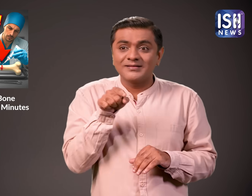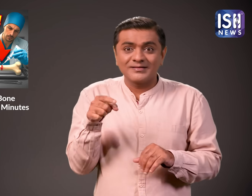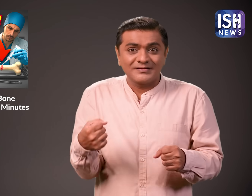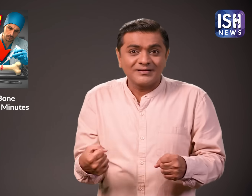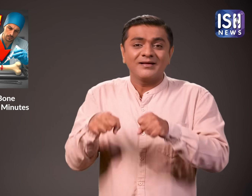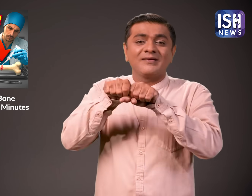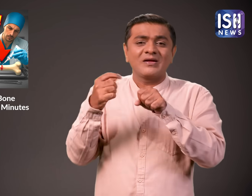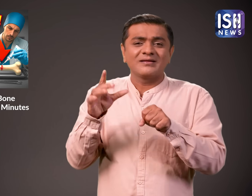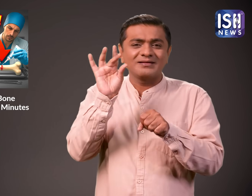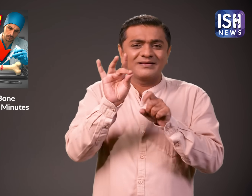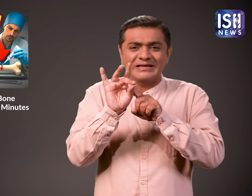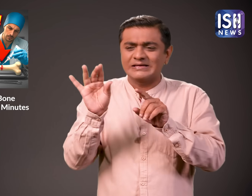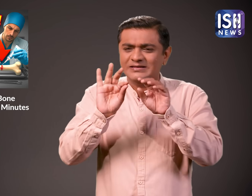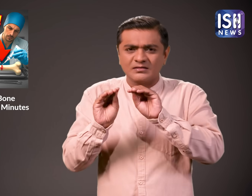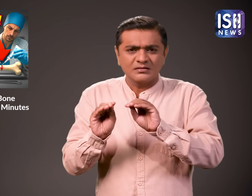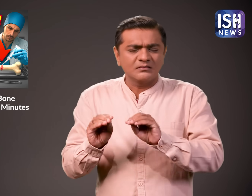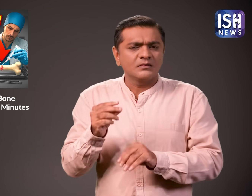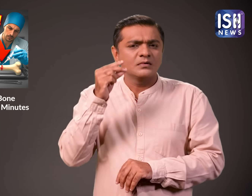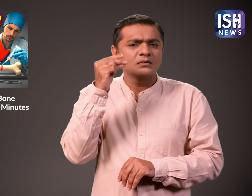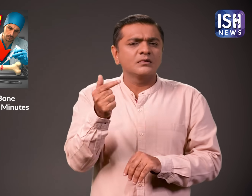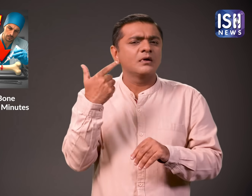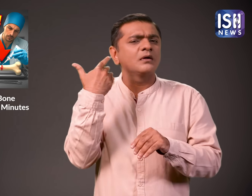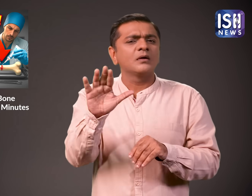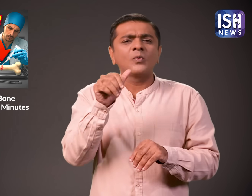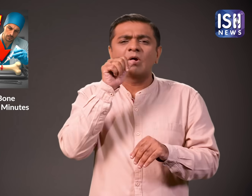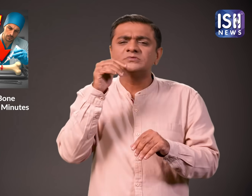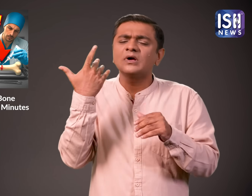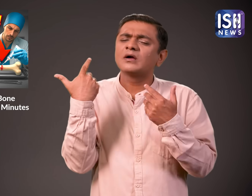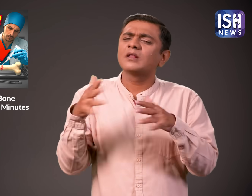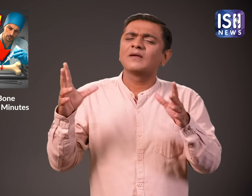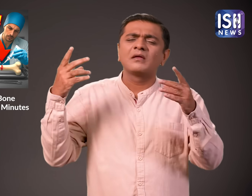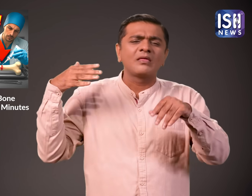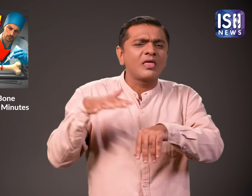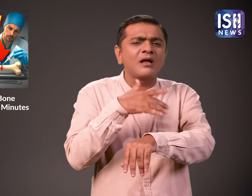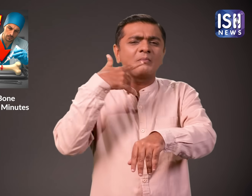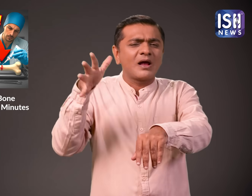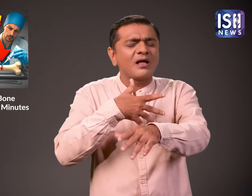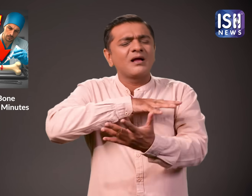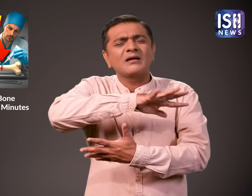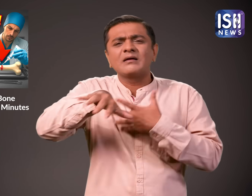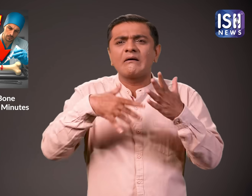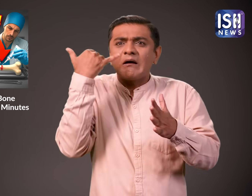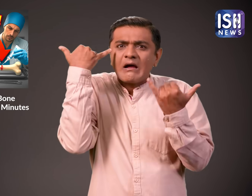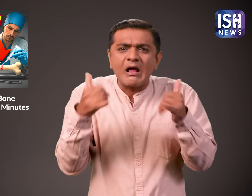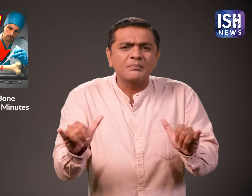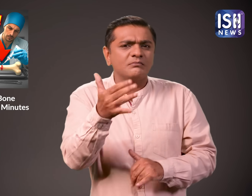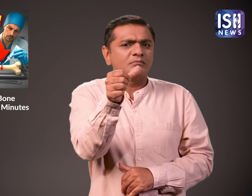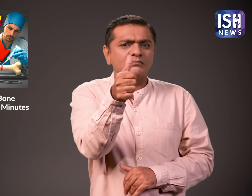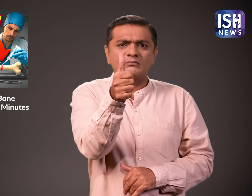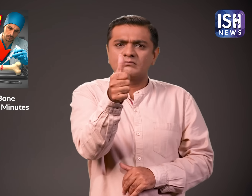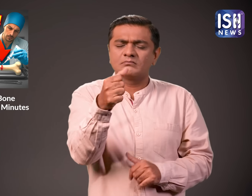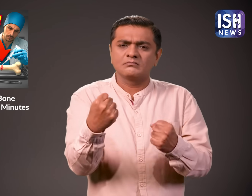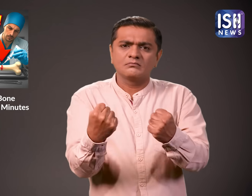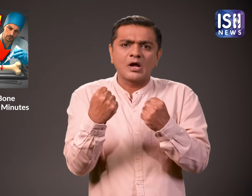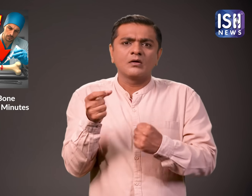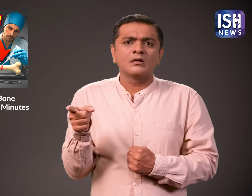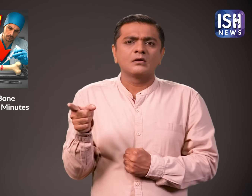This glue can bond effectively even in wet conditions, so water is no longer a problem.